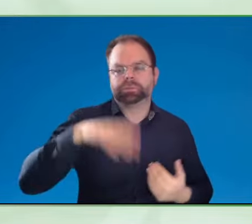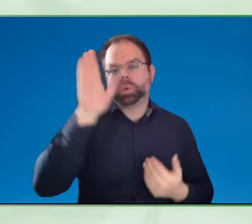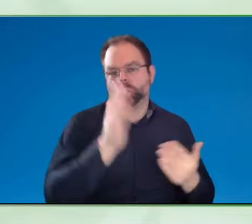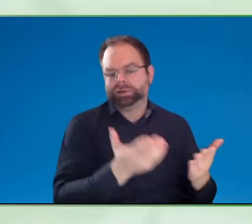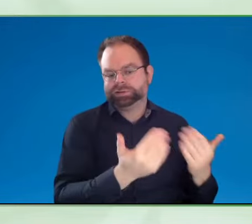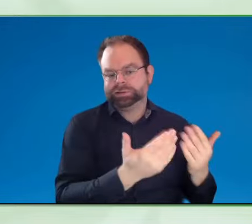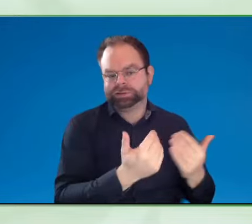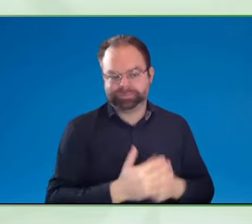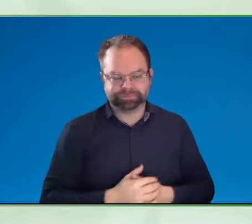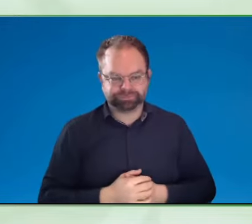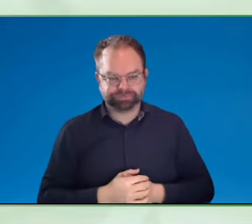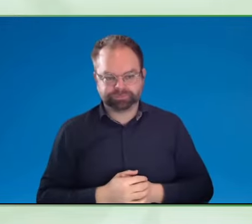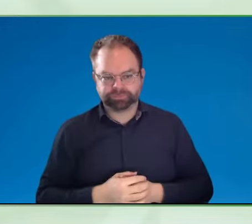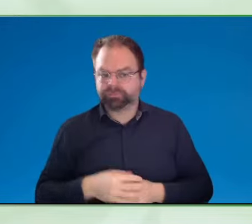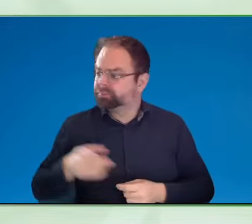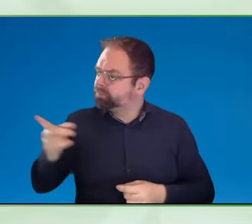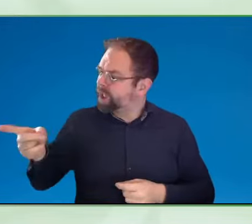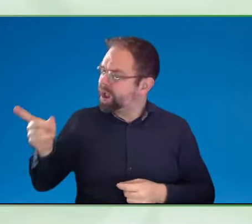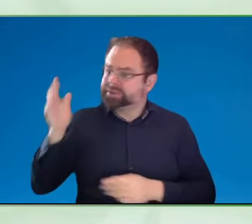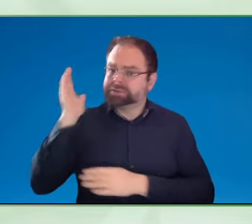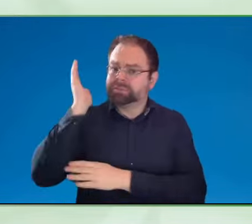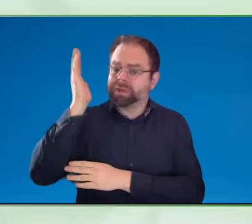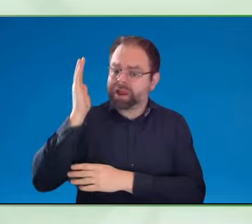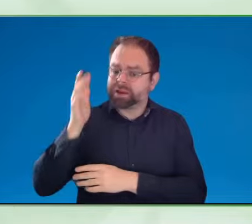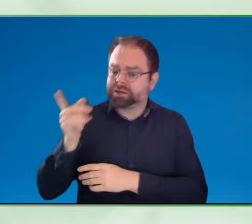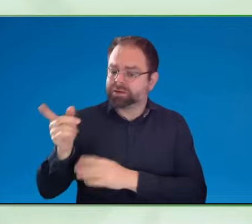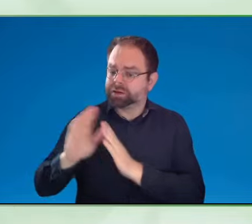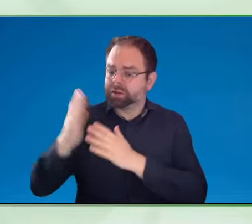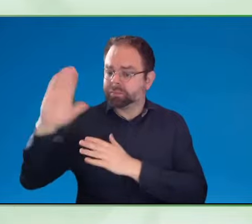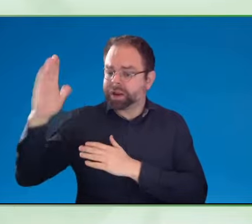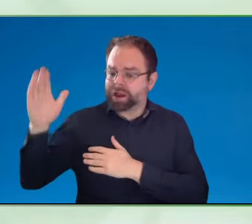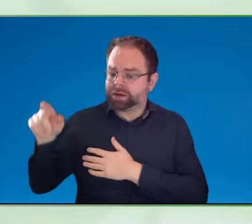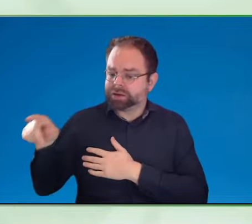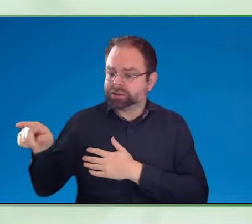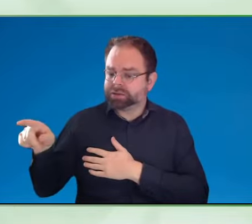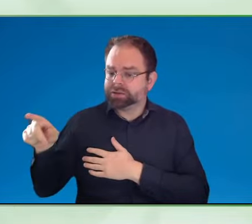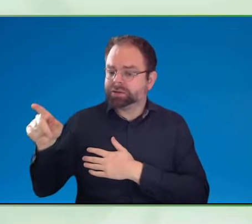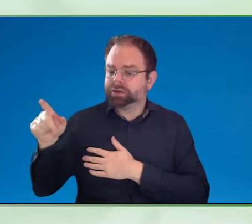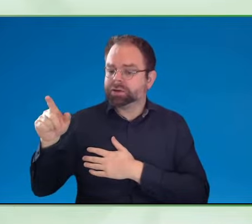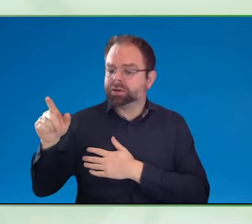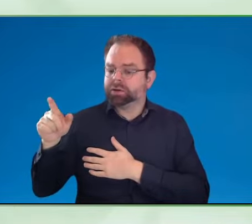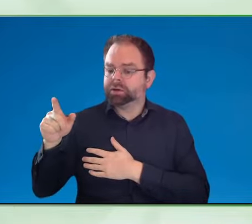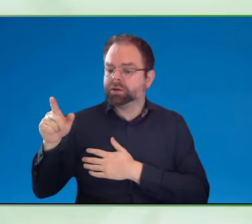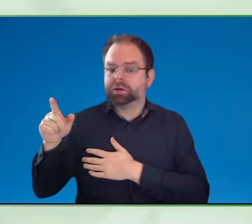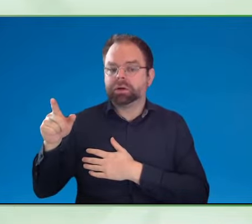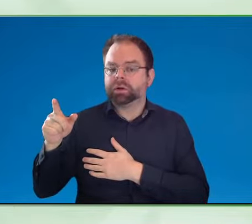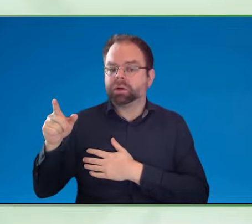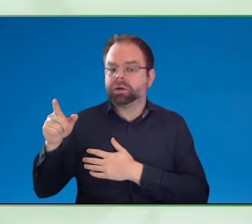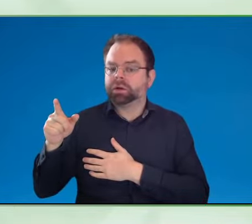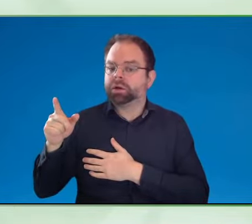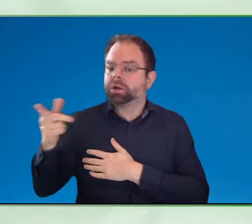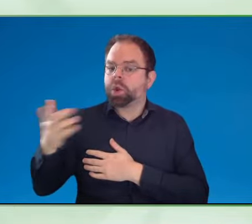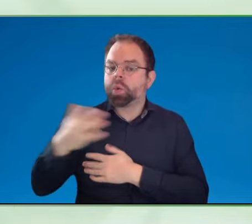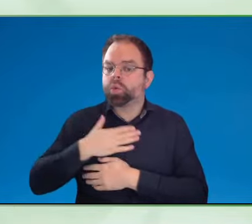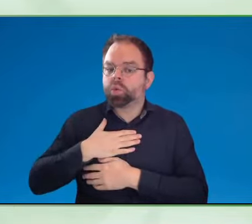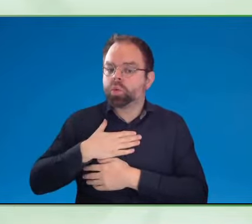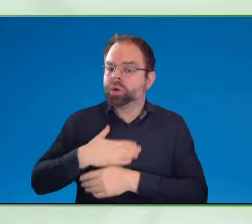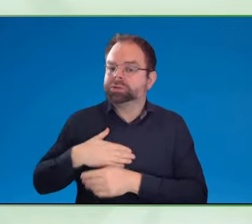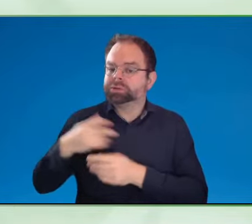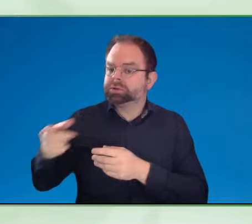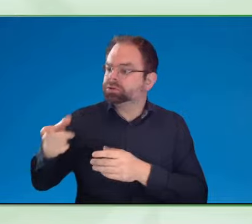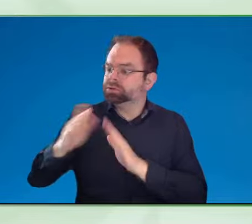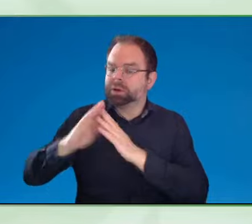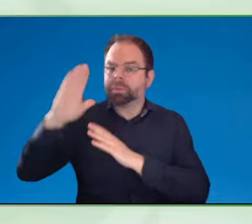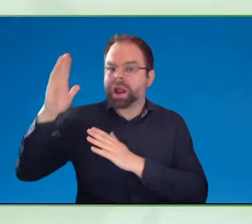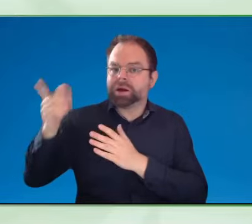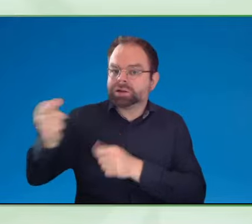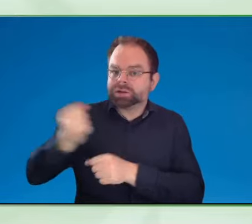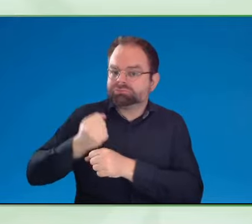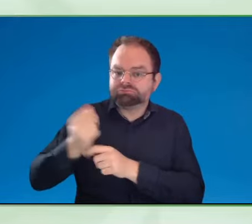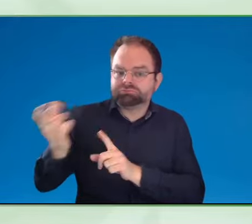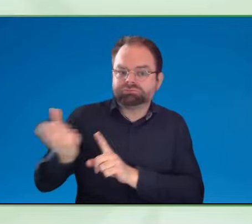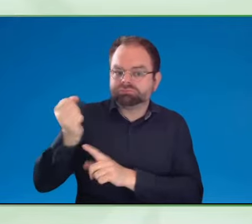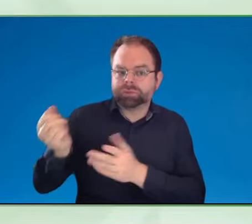We are going to look at how we can make the rest of our public libraries more accessible